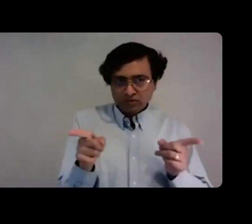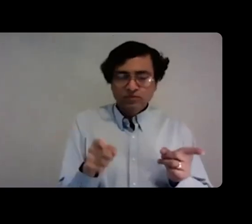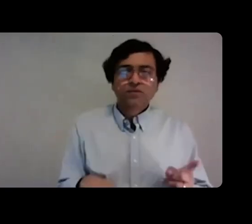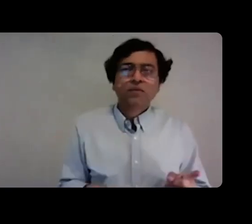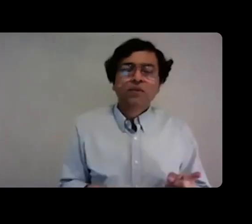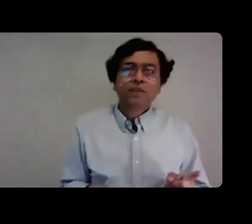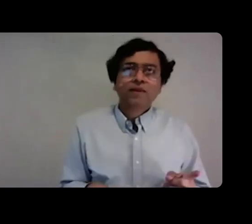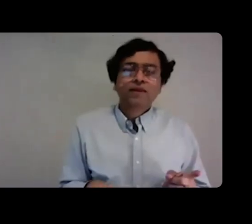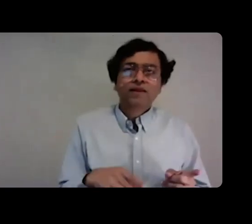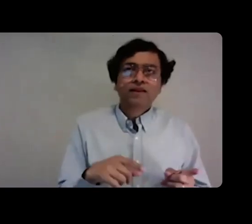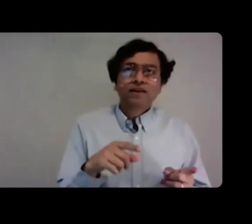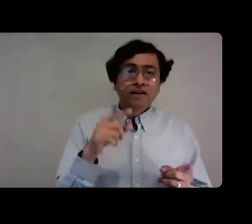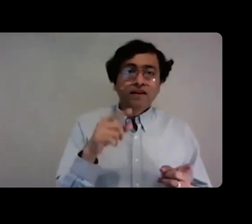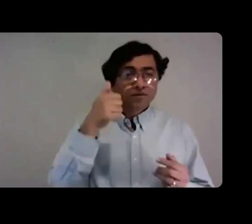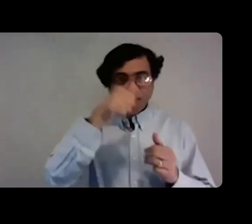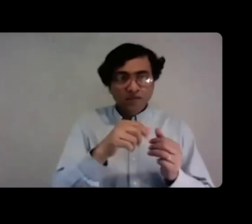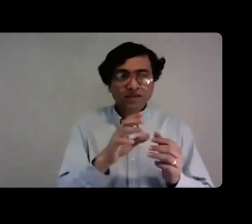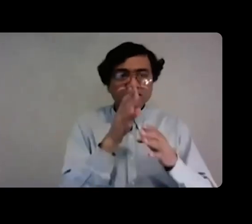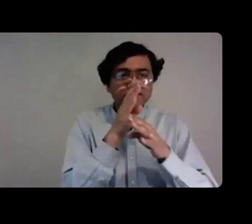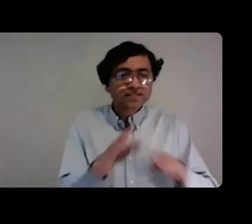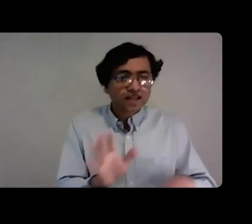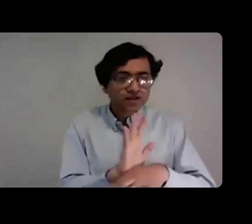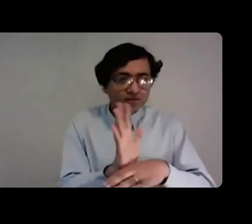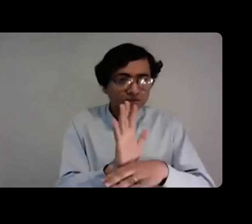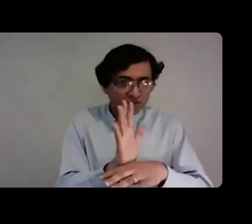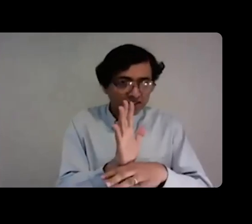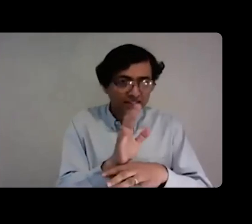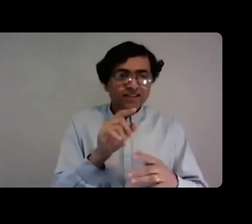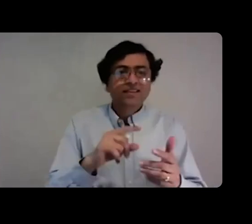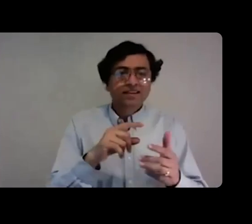information.